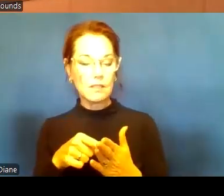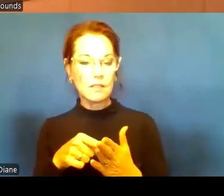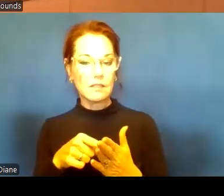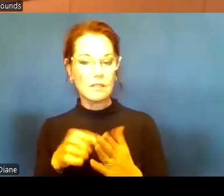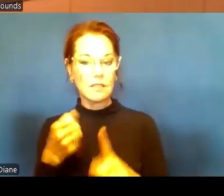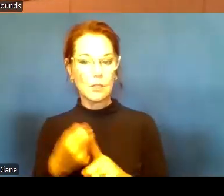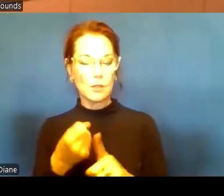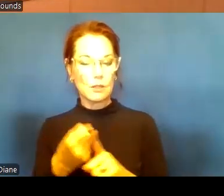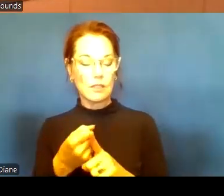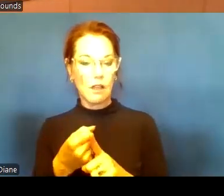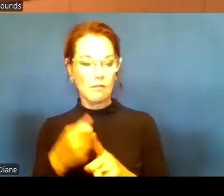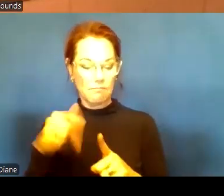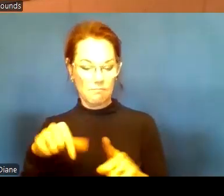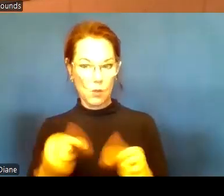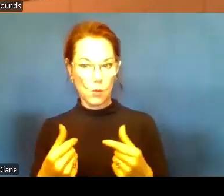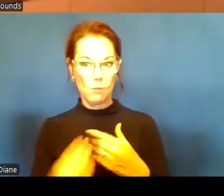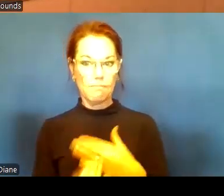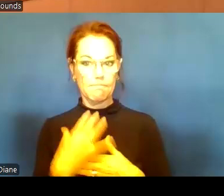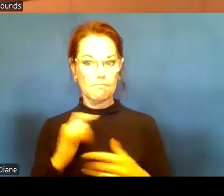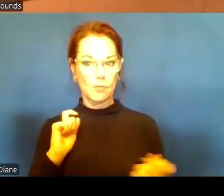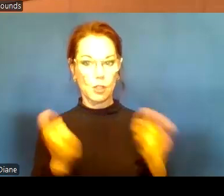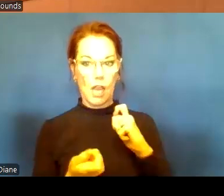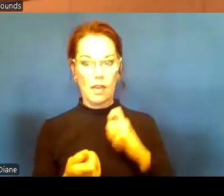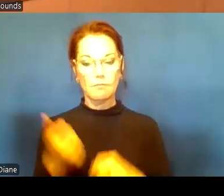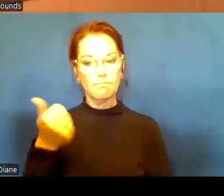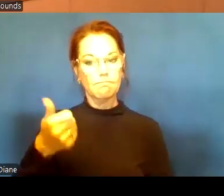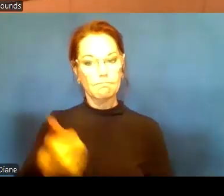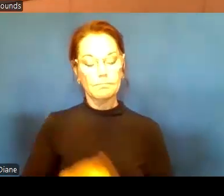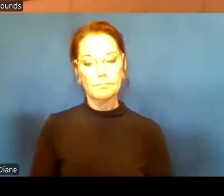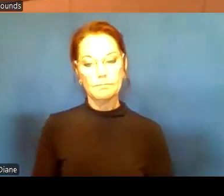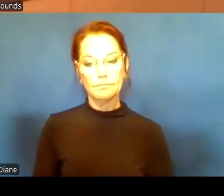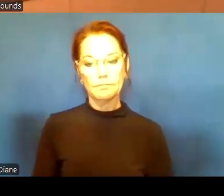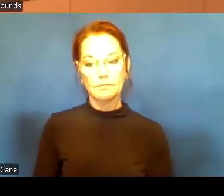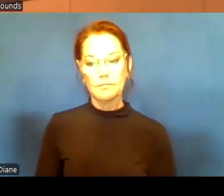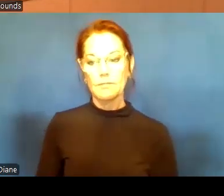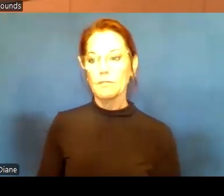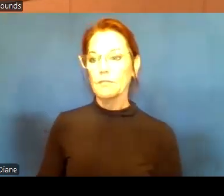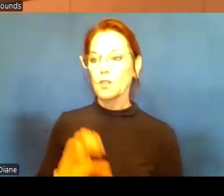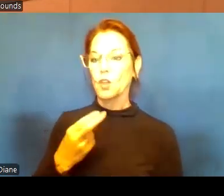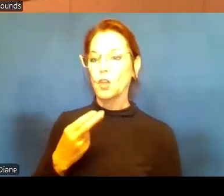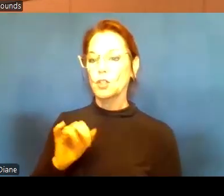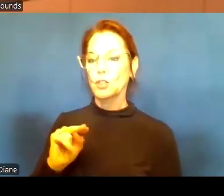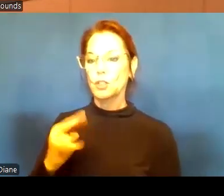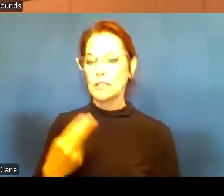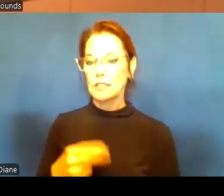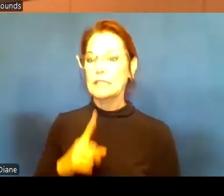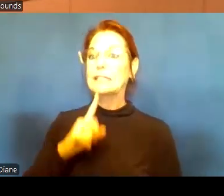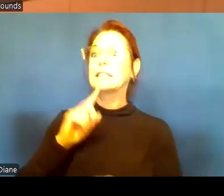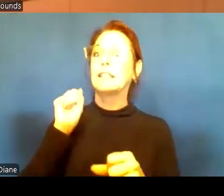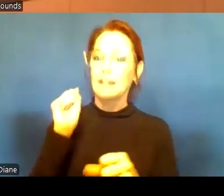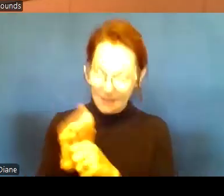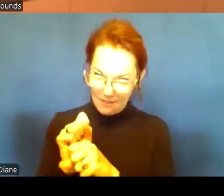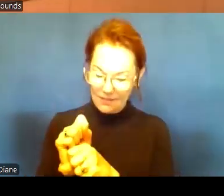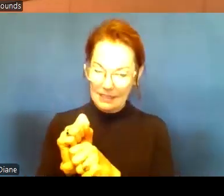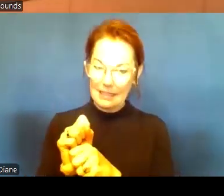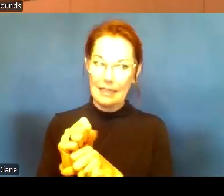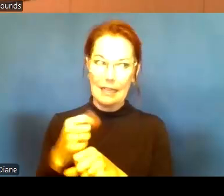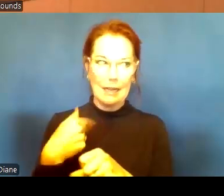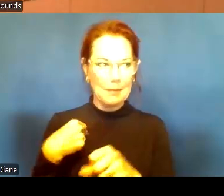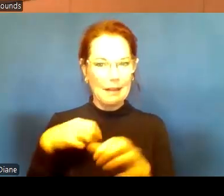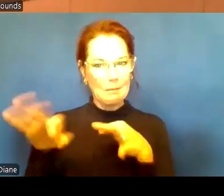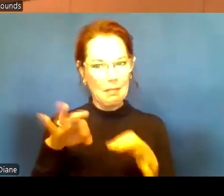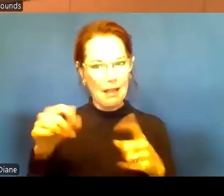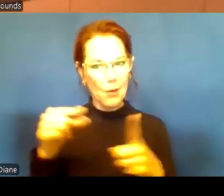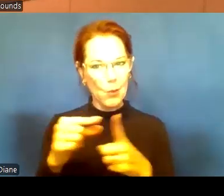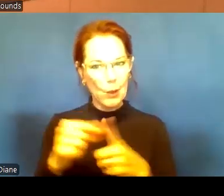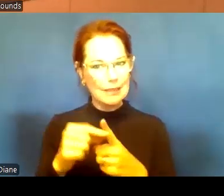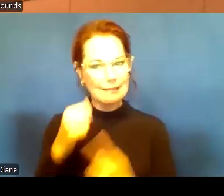group definitely although if I can capture that into words I don't know about that um I think